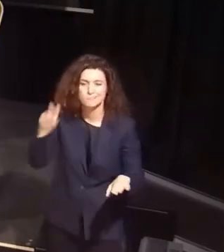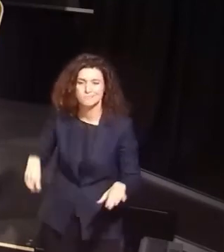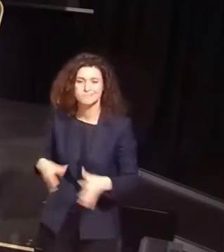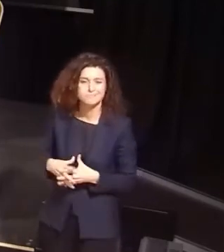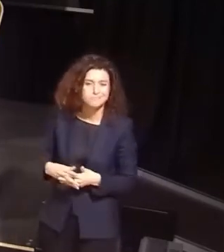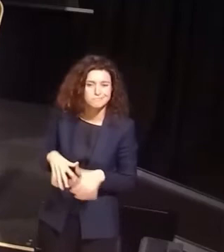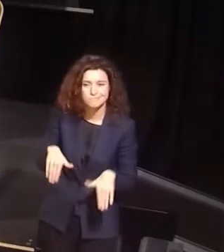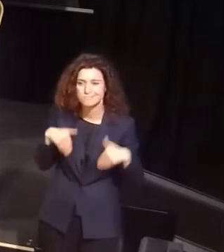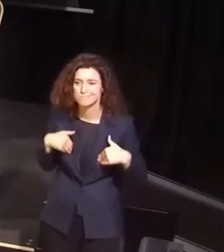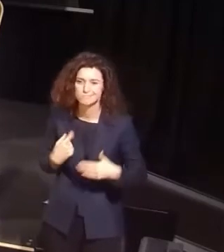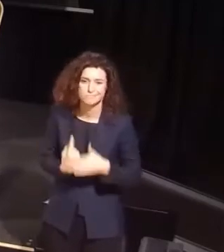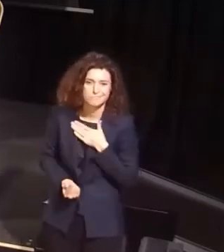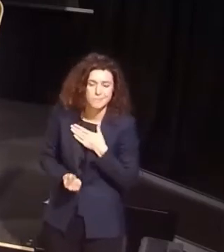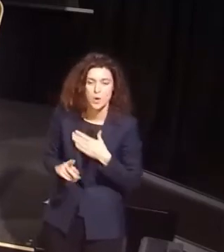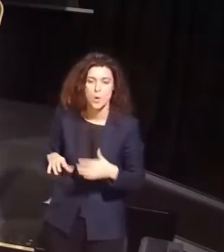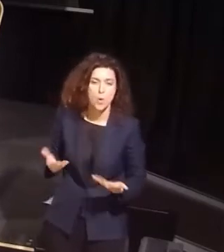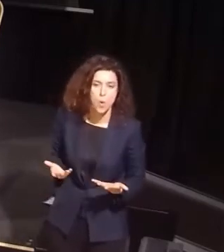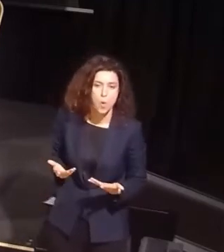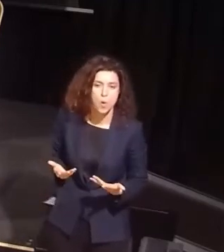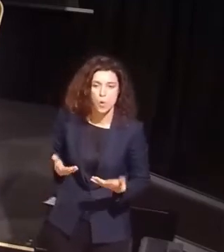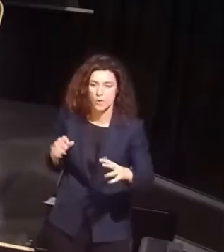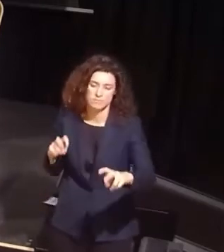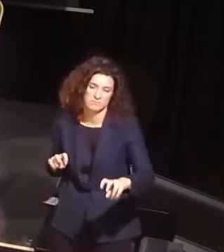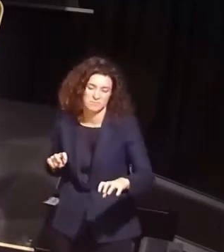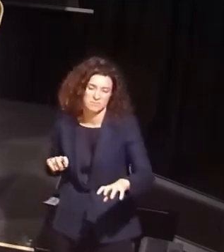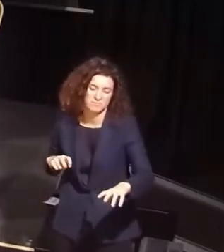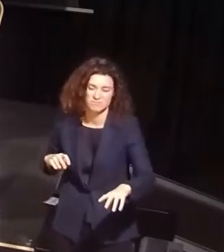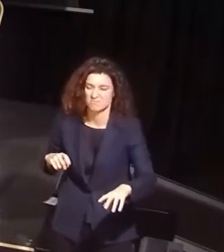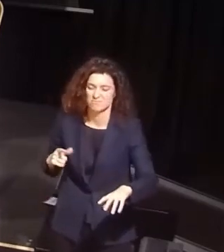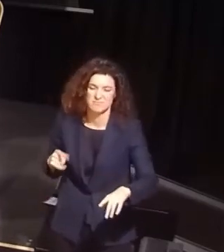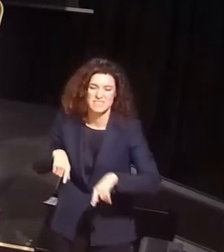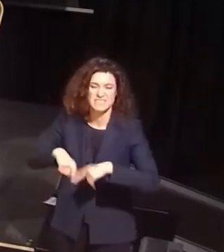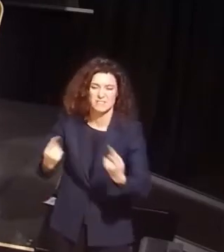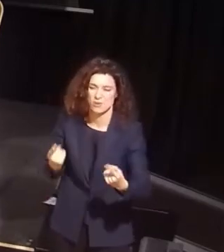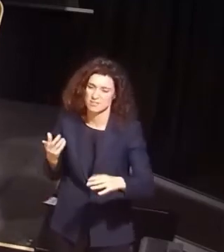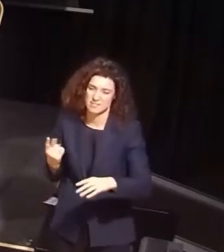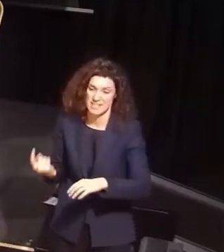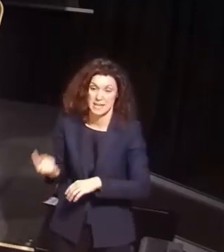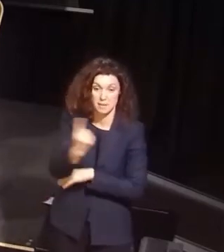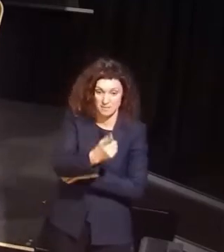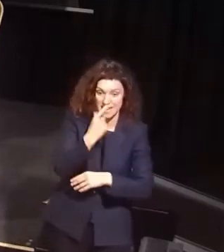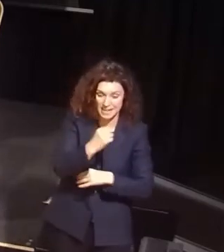or they would go for him, and they would sit on the sidelines, the same is for each of her children.